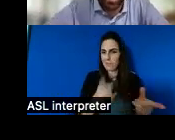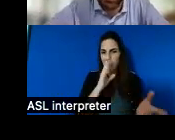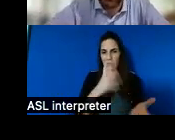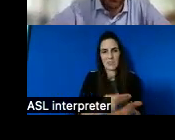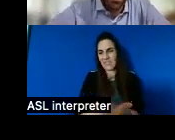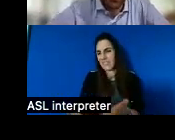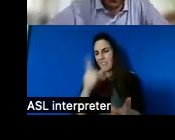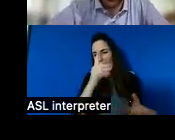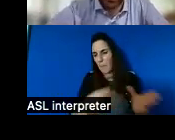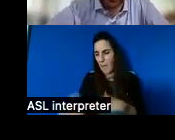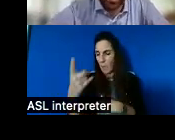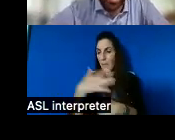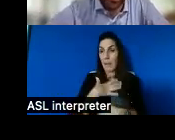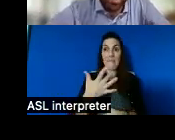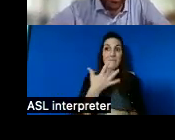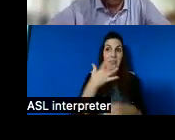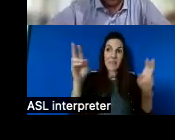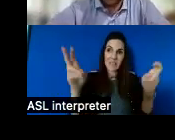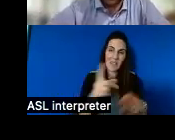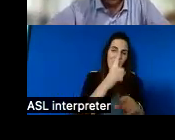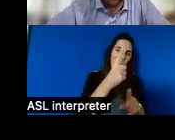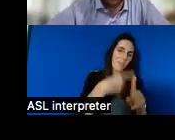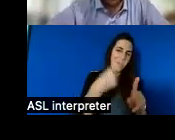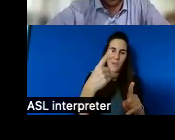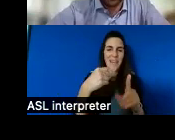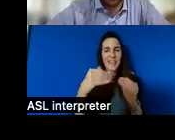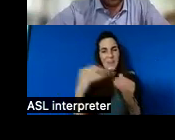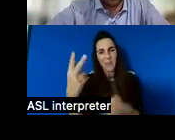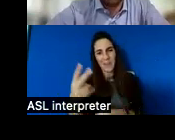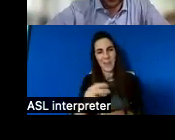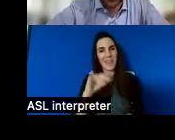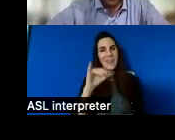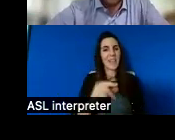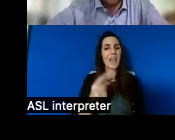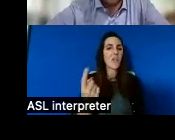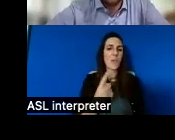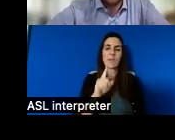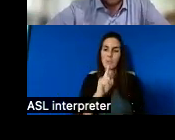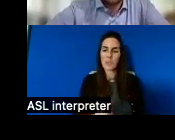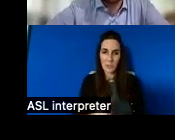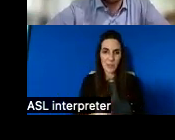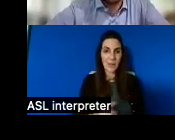quotes besides 1 plus 1 equals 2 this one Always Rings true and at the end of the day to really